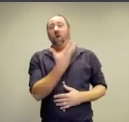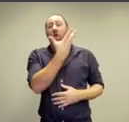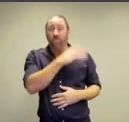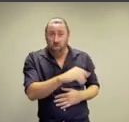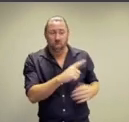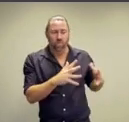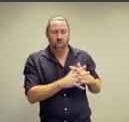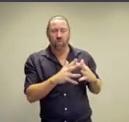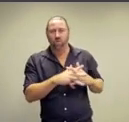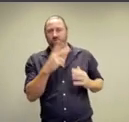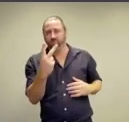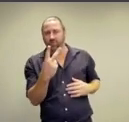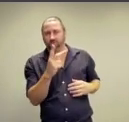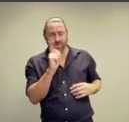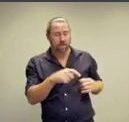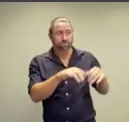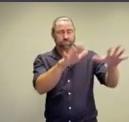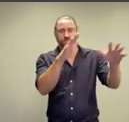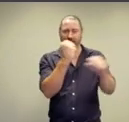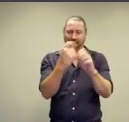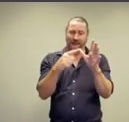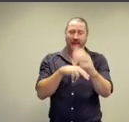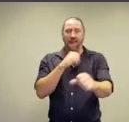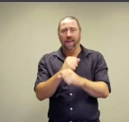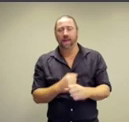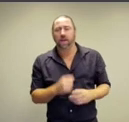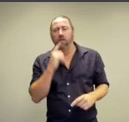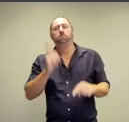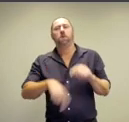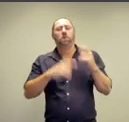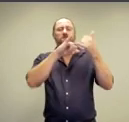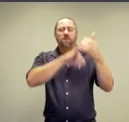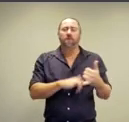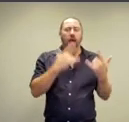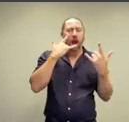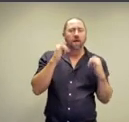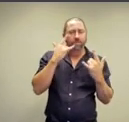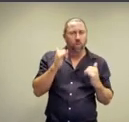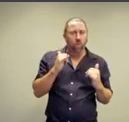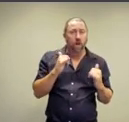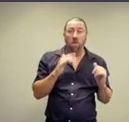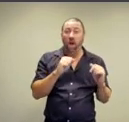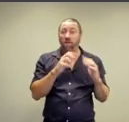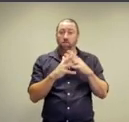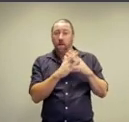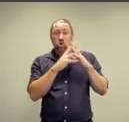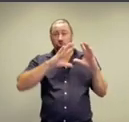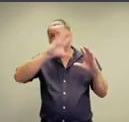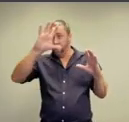aftermath of World War II. Motorcycle clubs emerged mostly in southern California but also